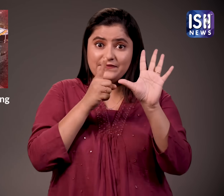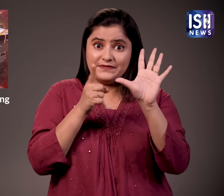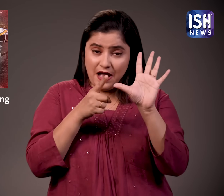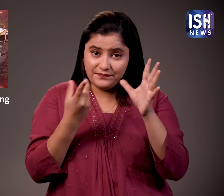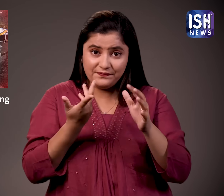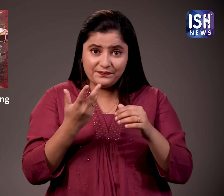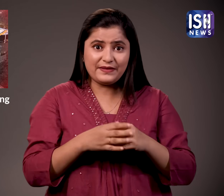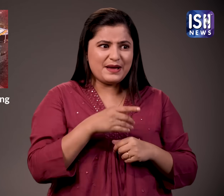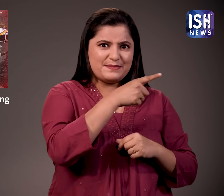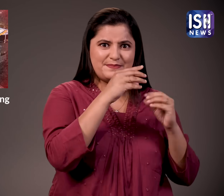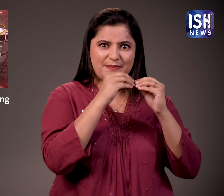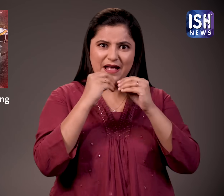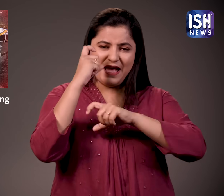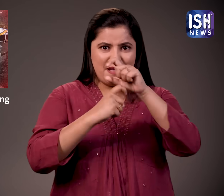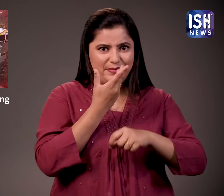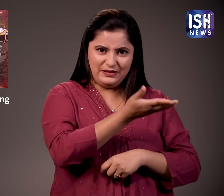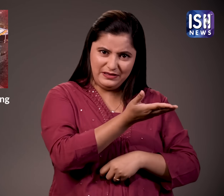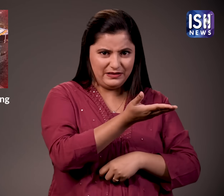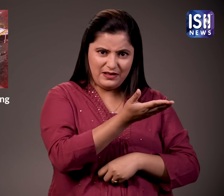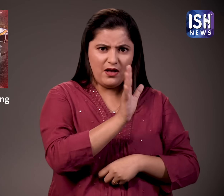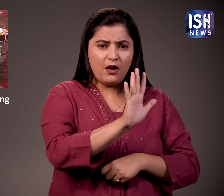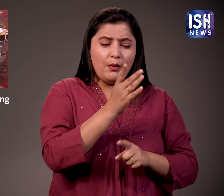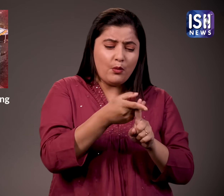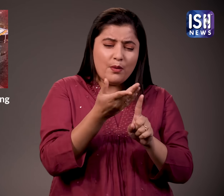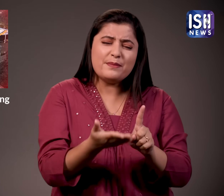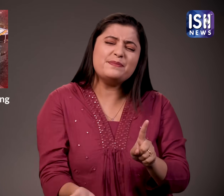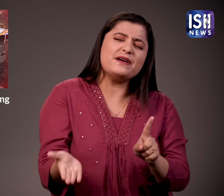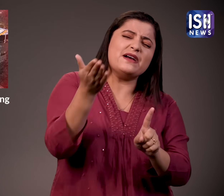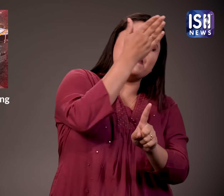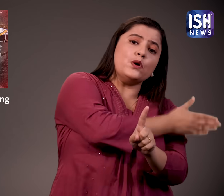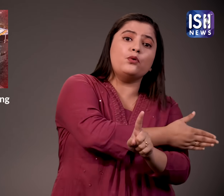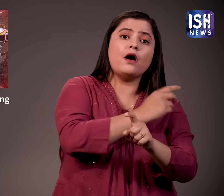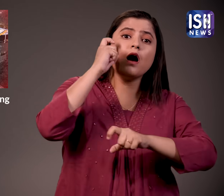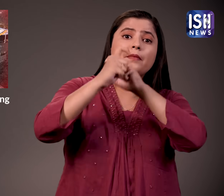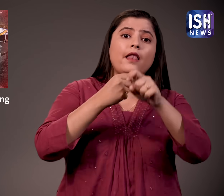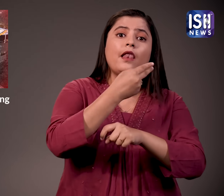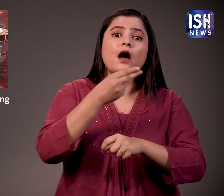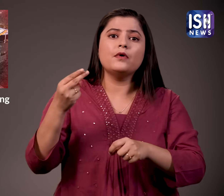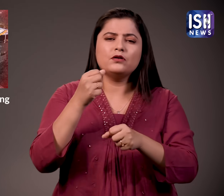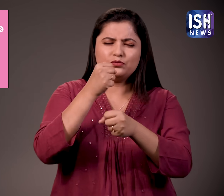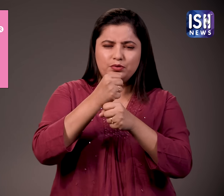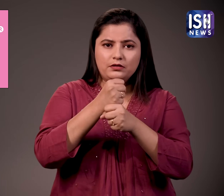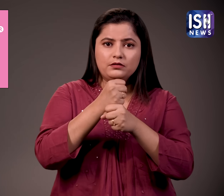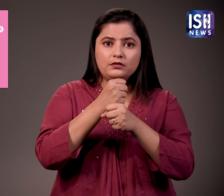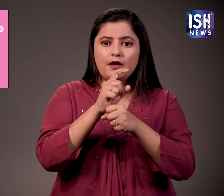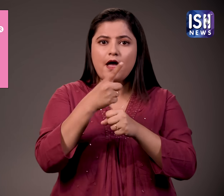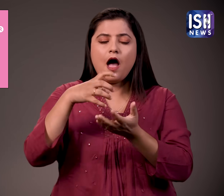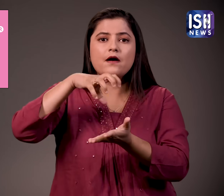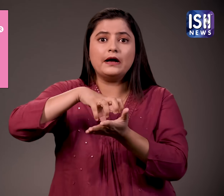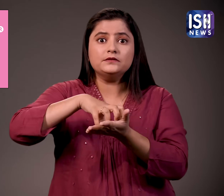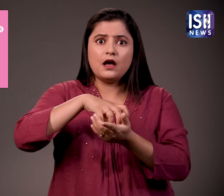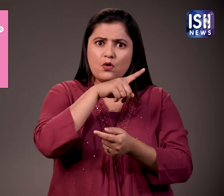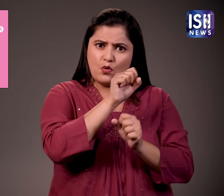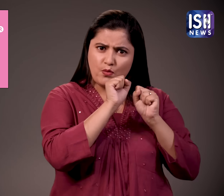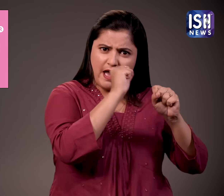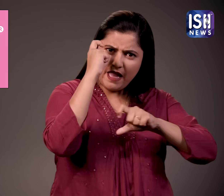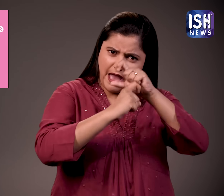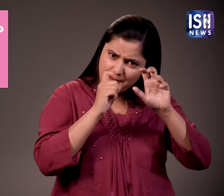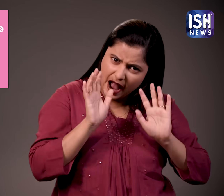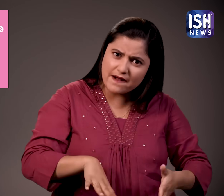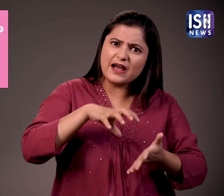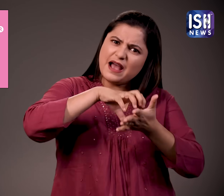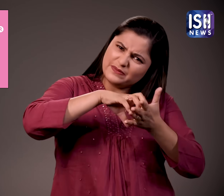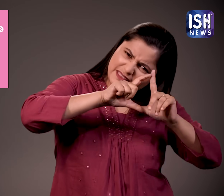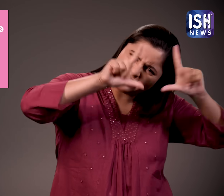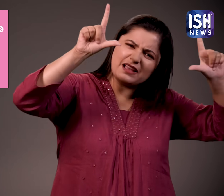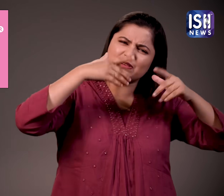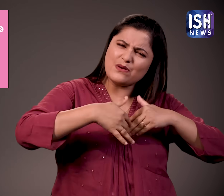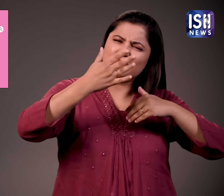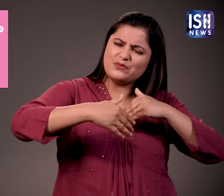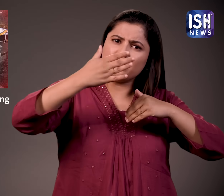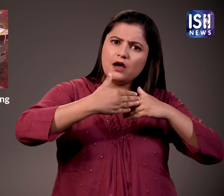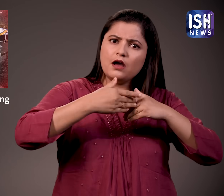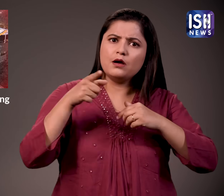5. Before Ego Media, Bhinde operated a company named Guju Ads,